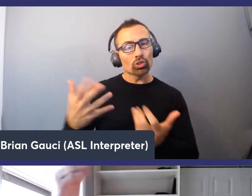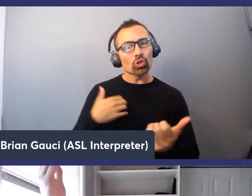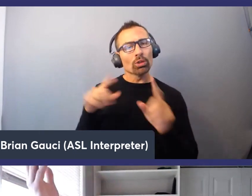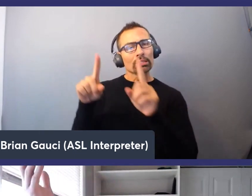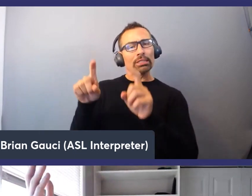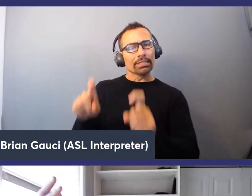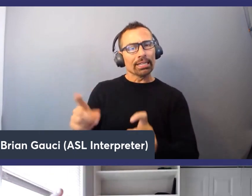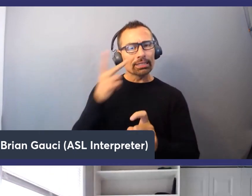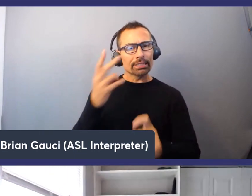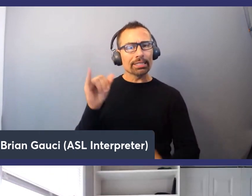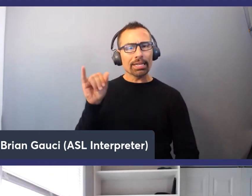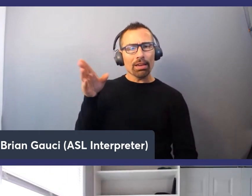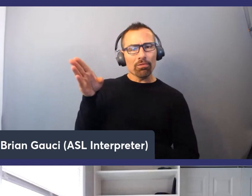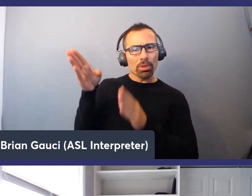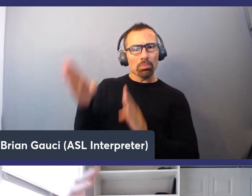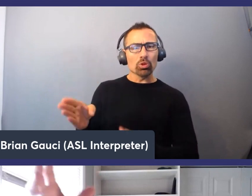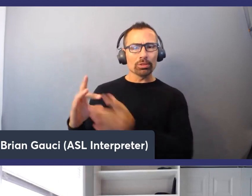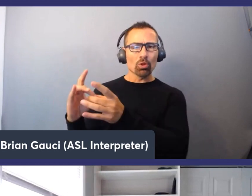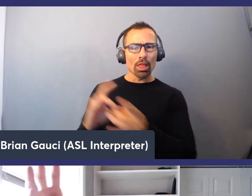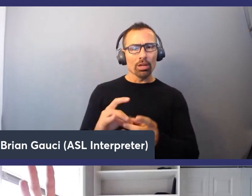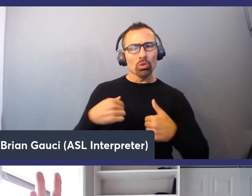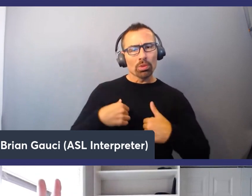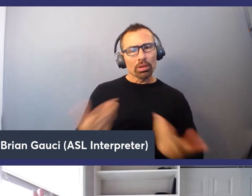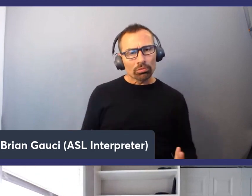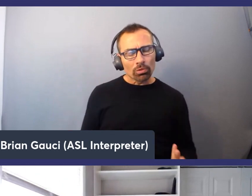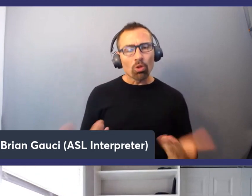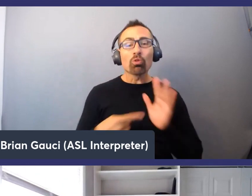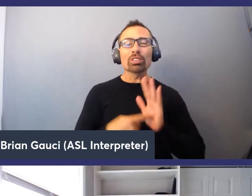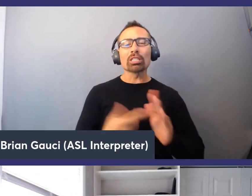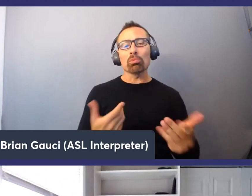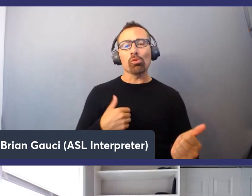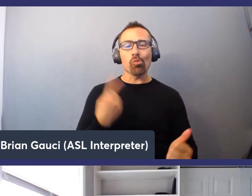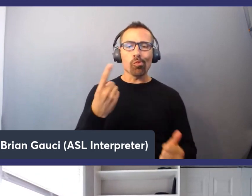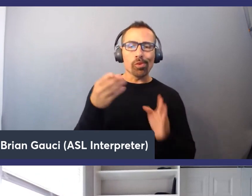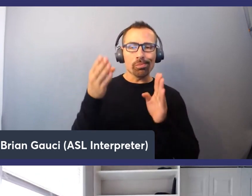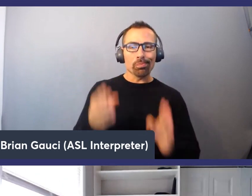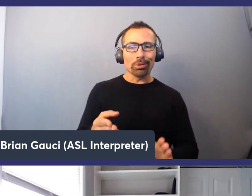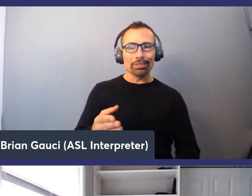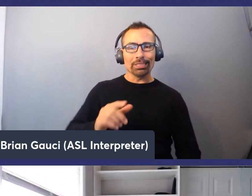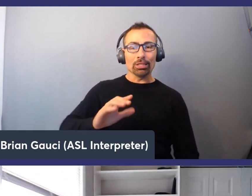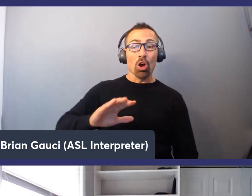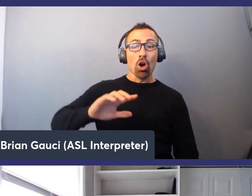great grandfather, how he was related. Well, you can't test their DNA, they're not alive.